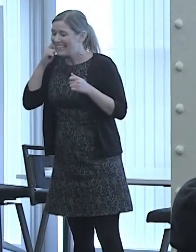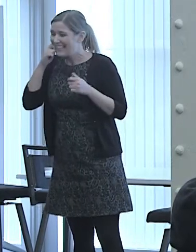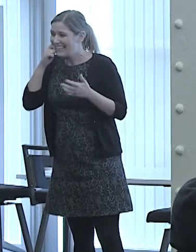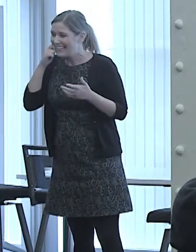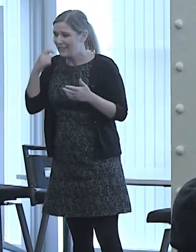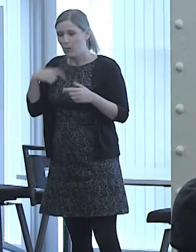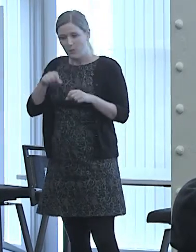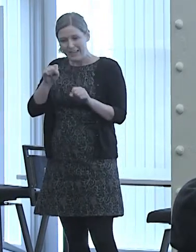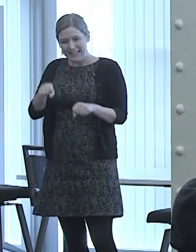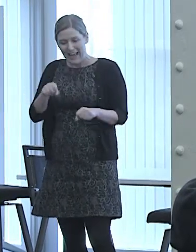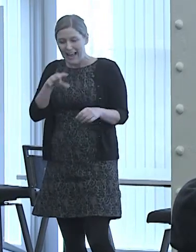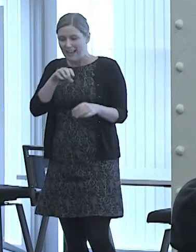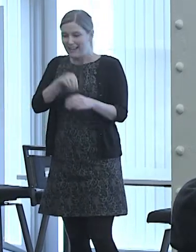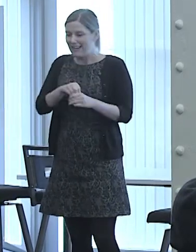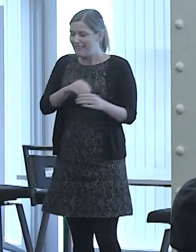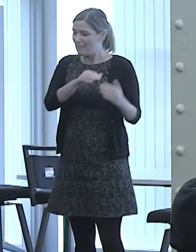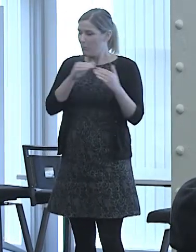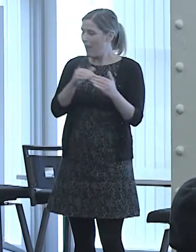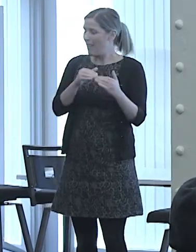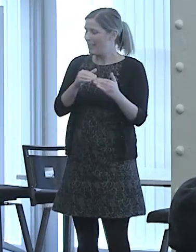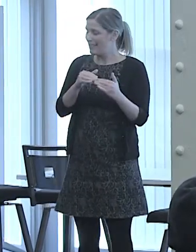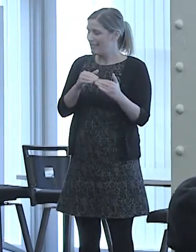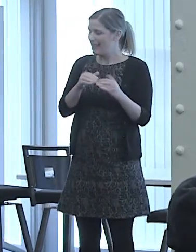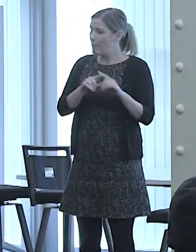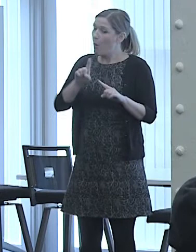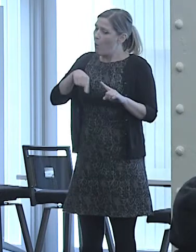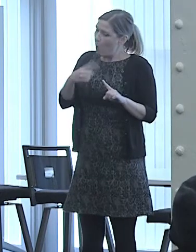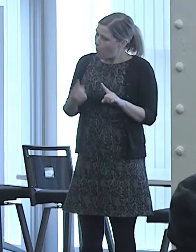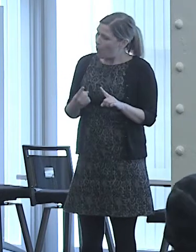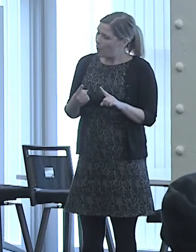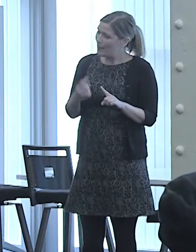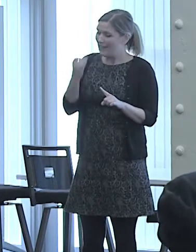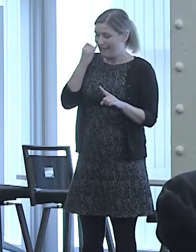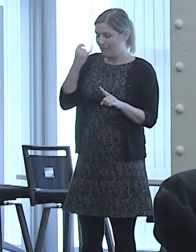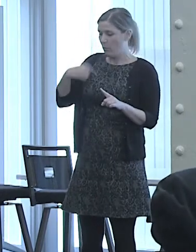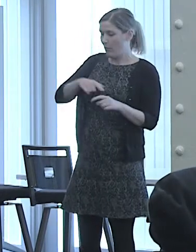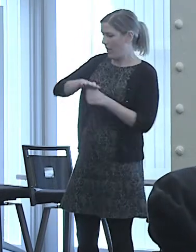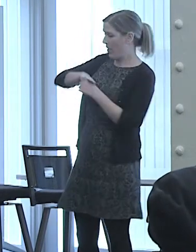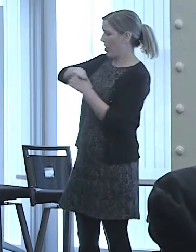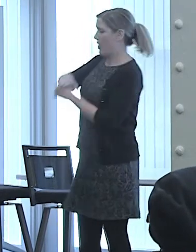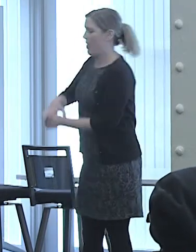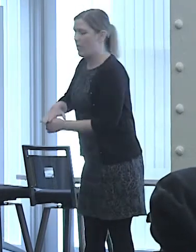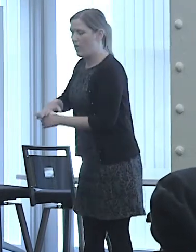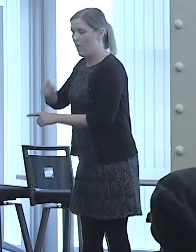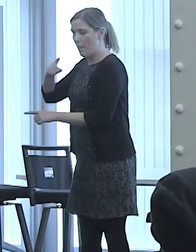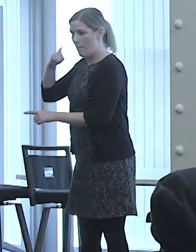the illusion of equality. But we can only do that at the expense of our community comrades,